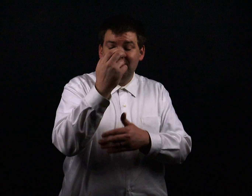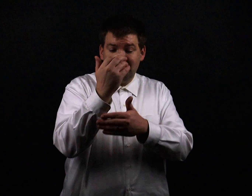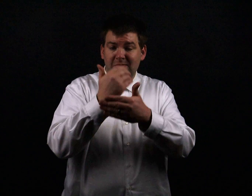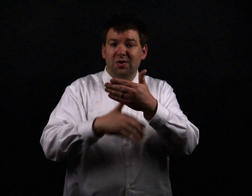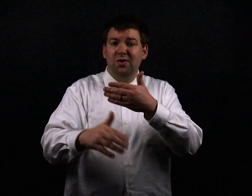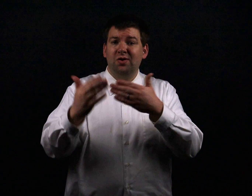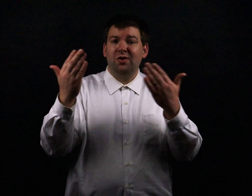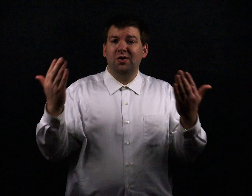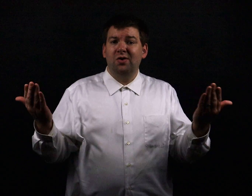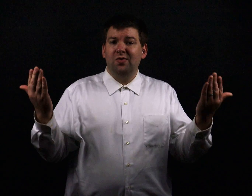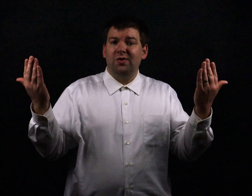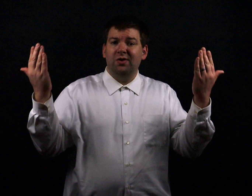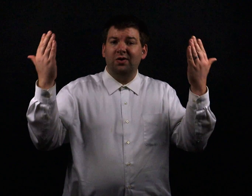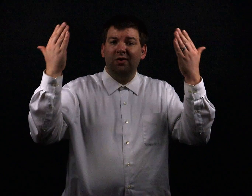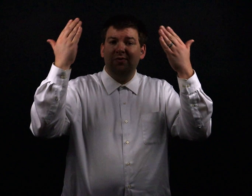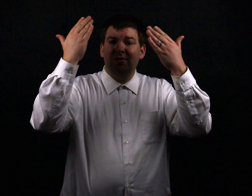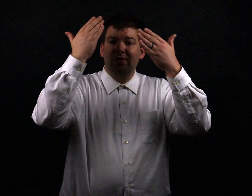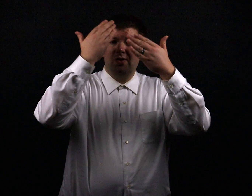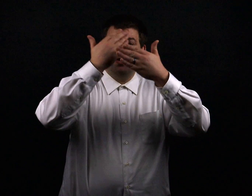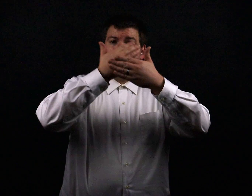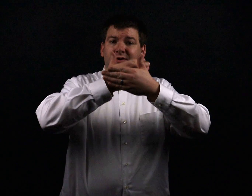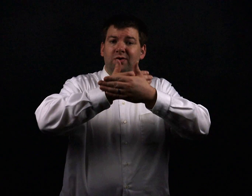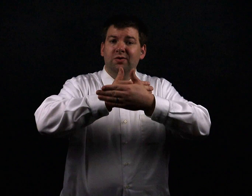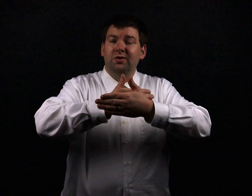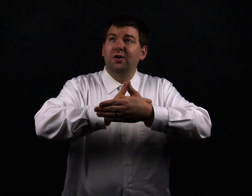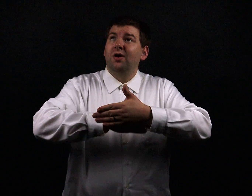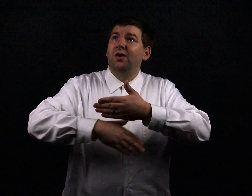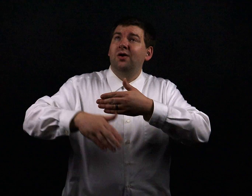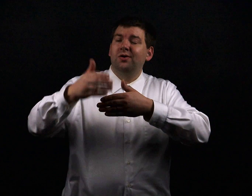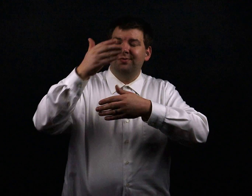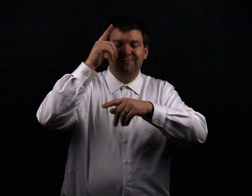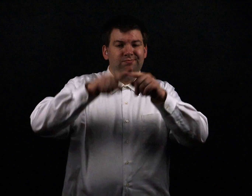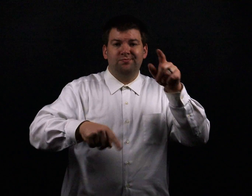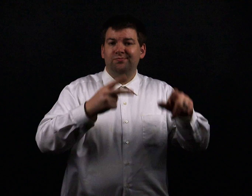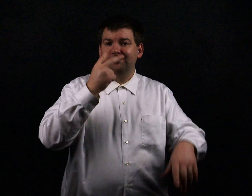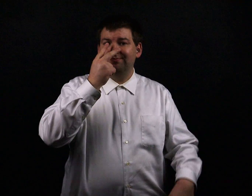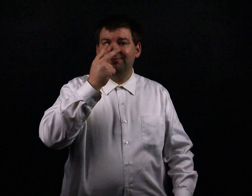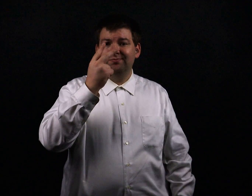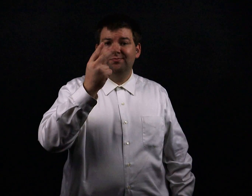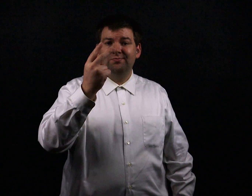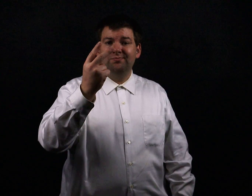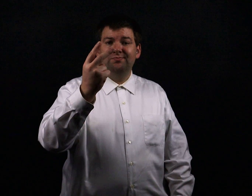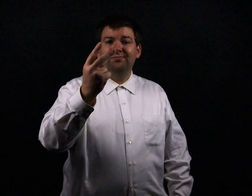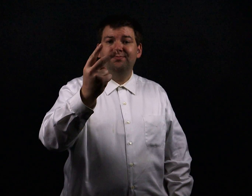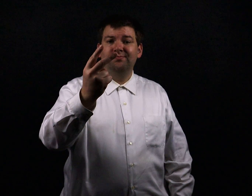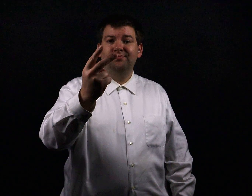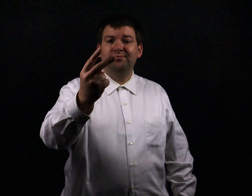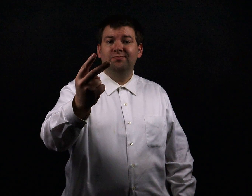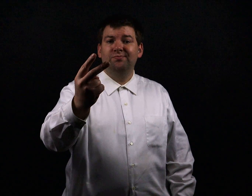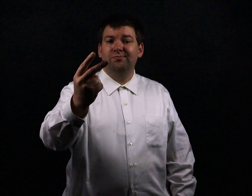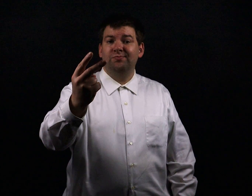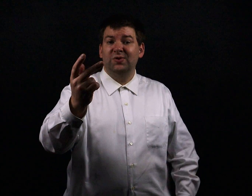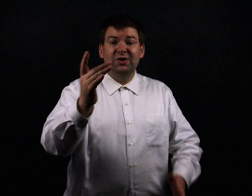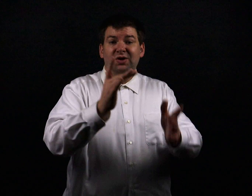blind from birth in darkness covering his sight